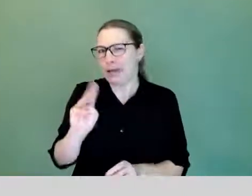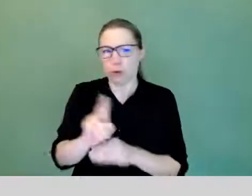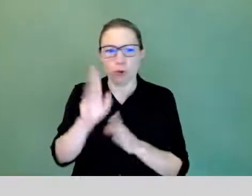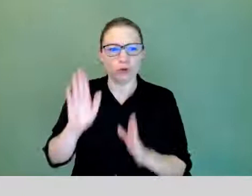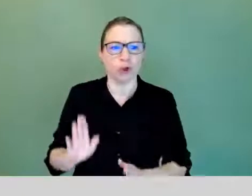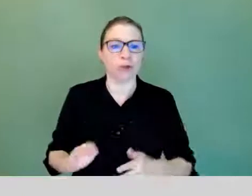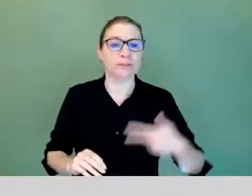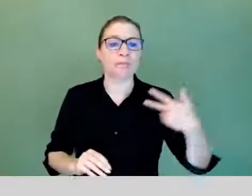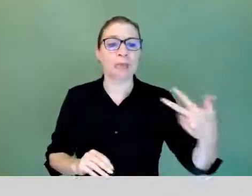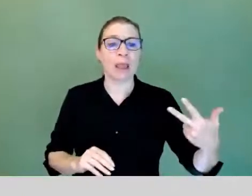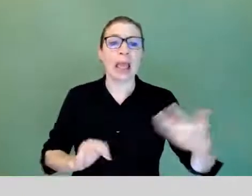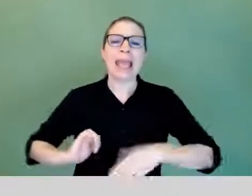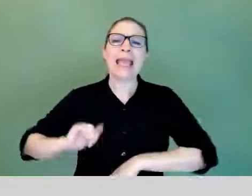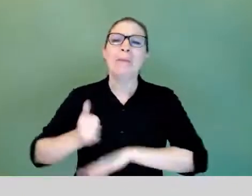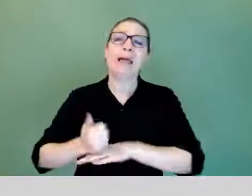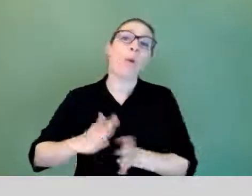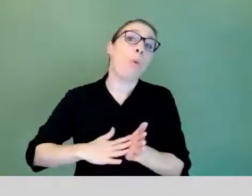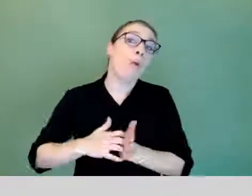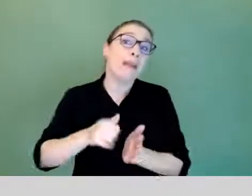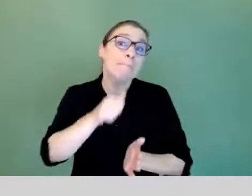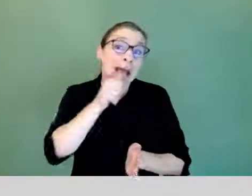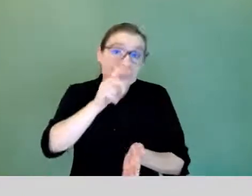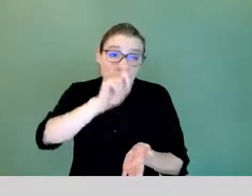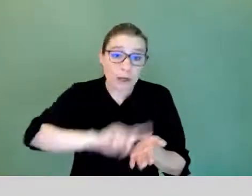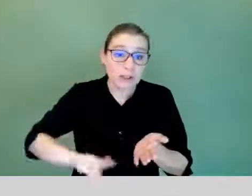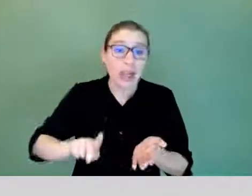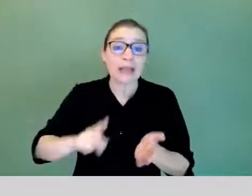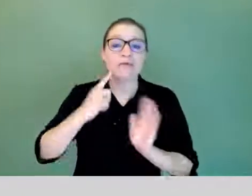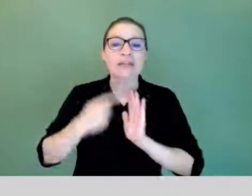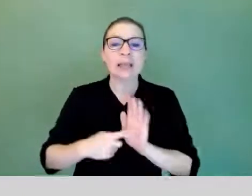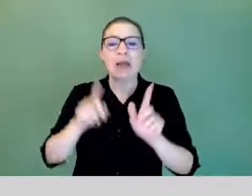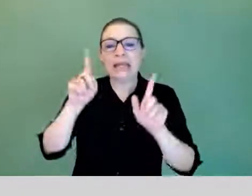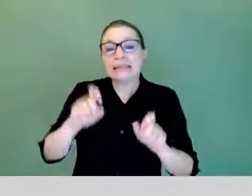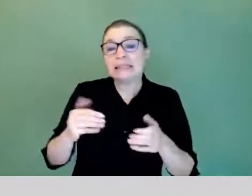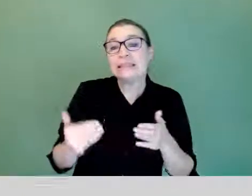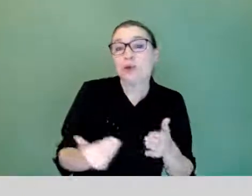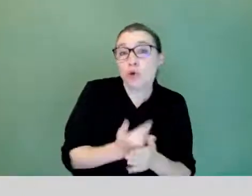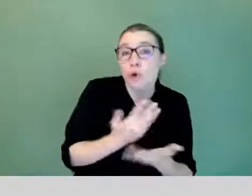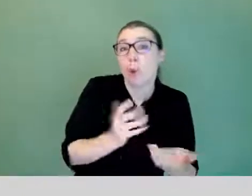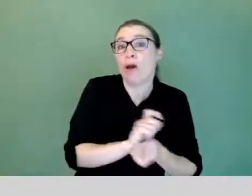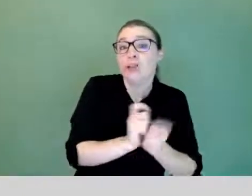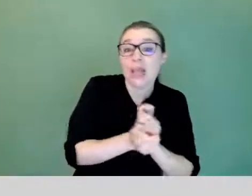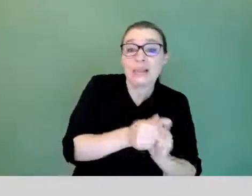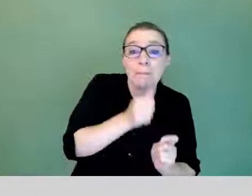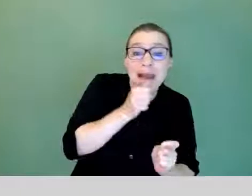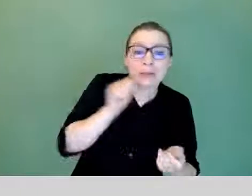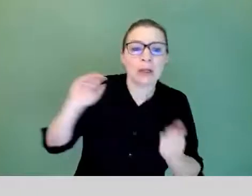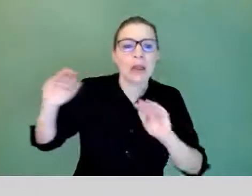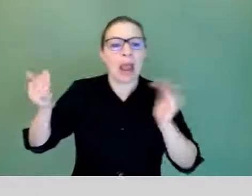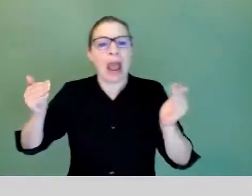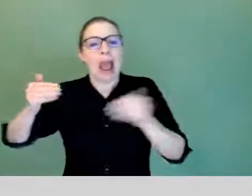Then implement a weak password checks such as testing a new or change passwords against the list of top 10 worst passwords.